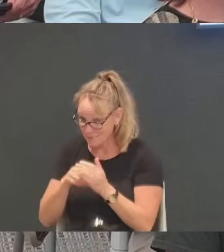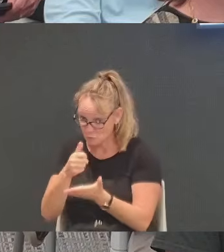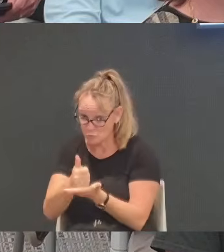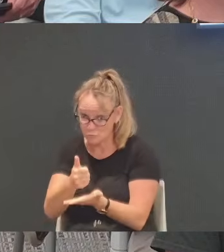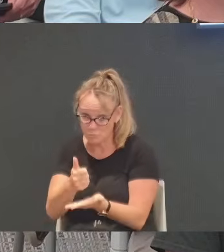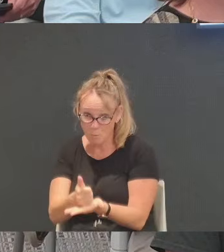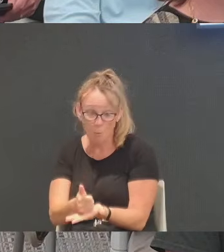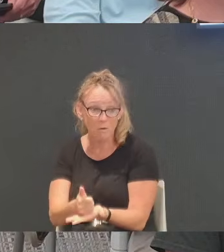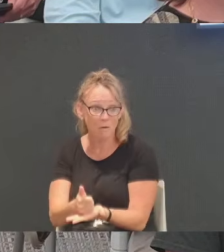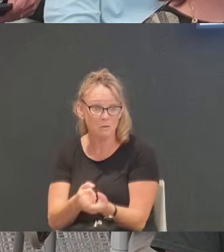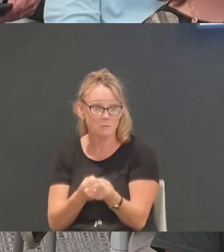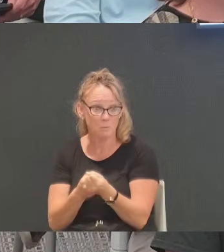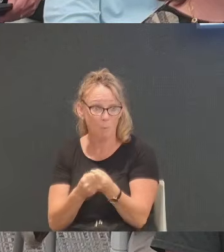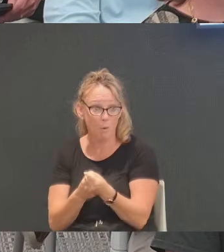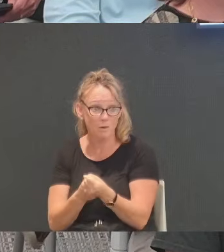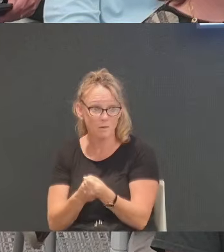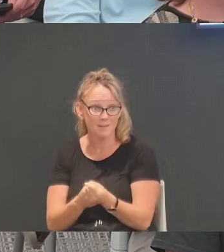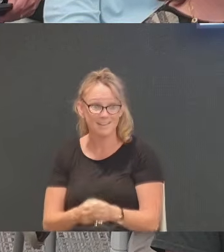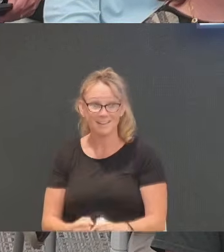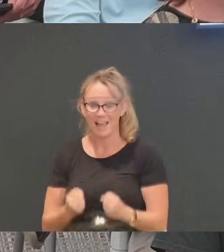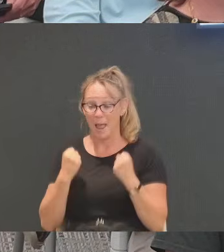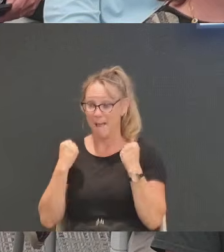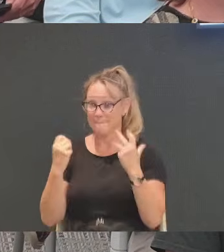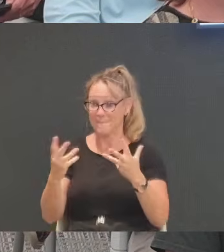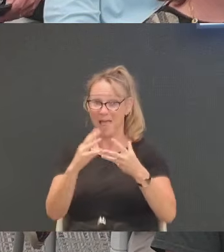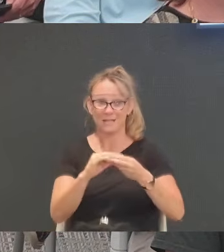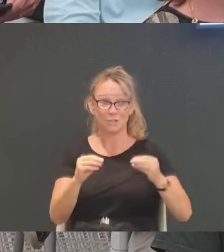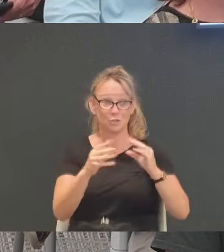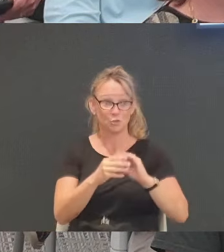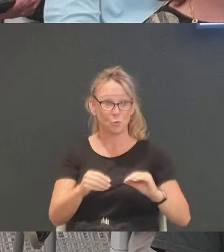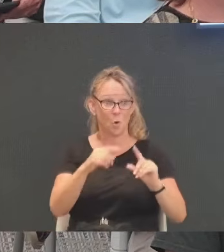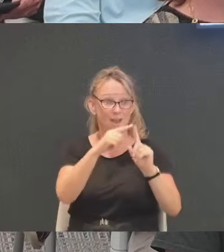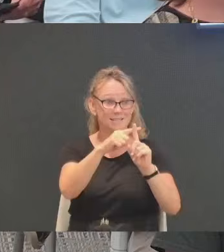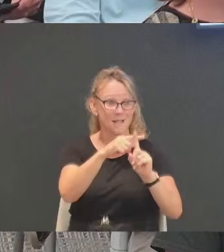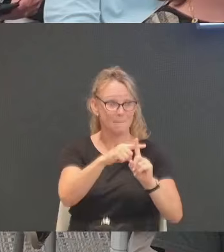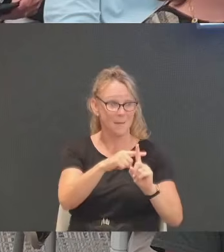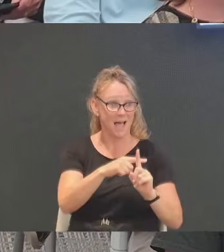you've heard a lot of positive stories and the success stories throughout the hearing processes